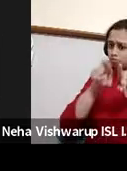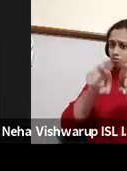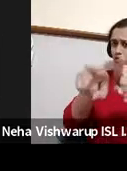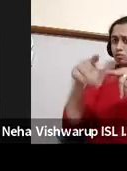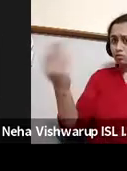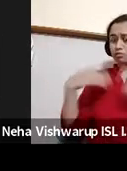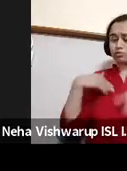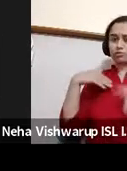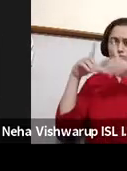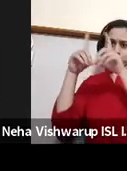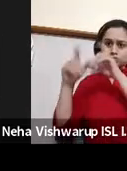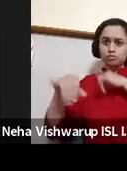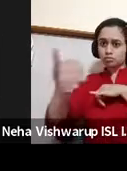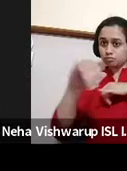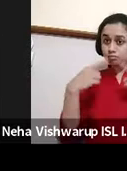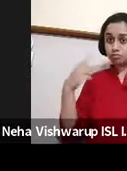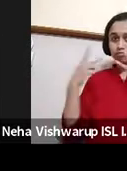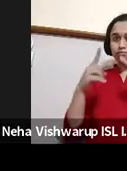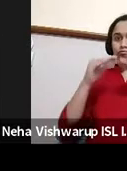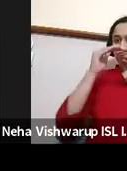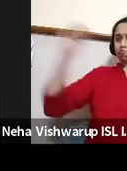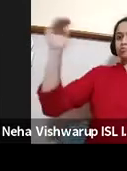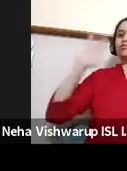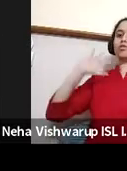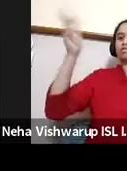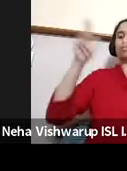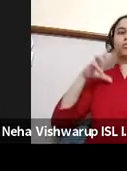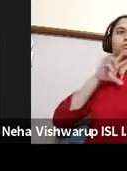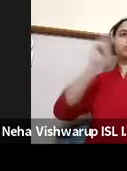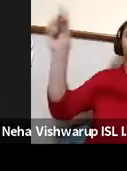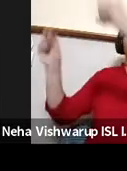be gained from placing him in a global dialogue with other studio photographers outside india